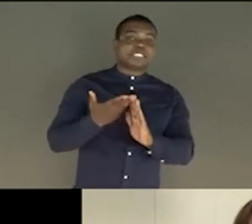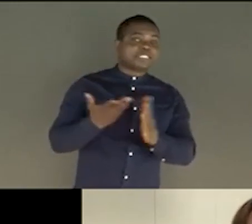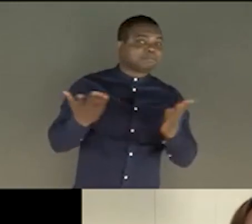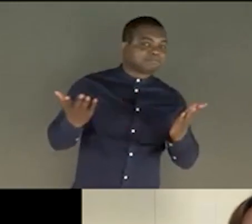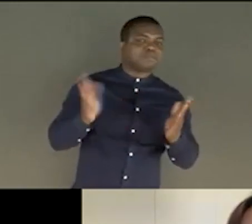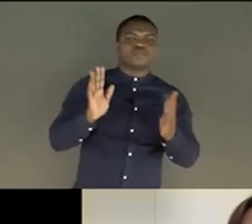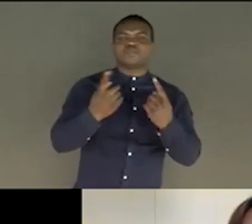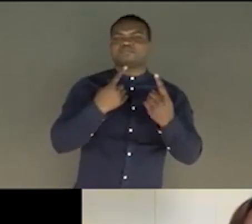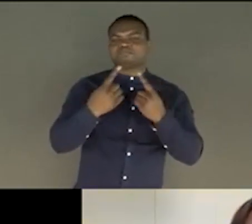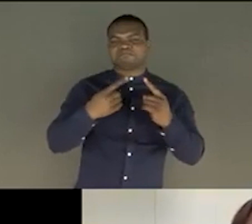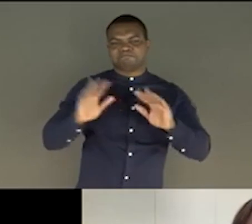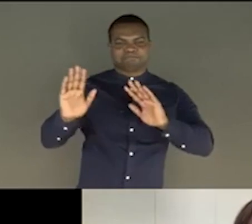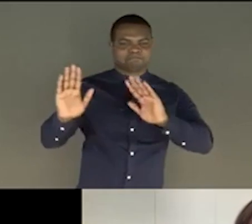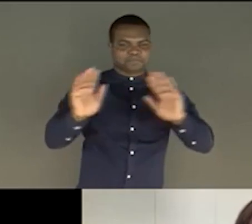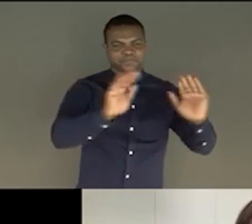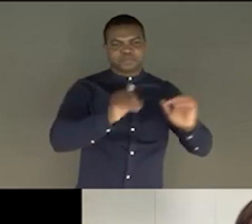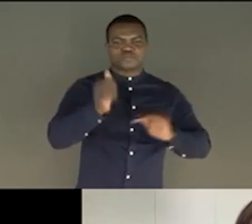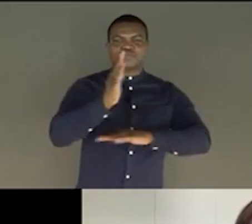Bye bye. Thank you.